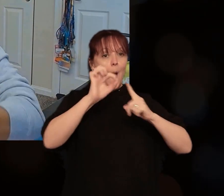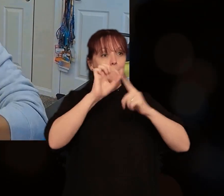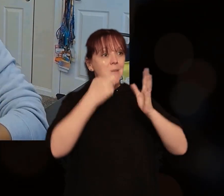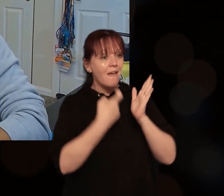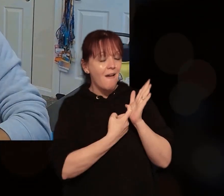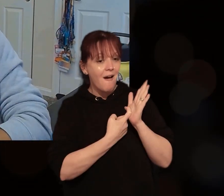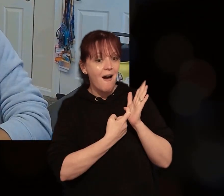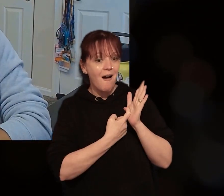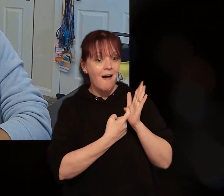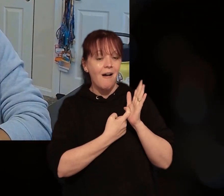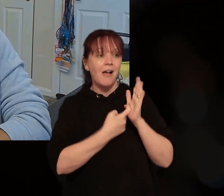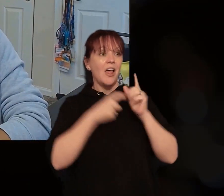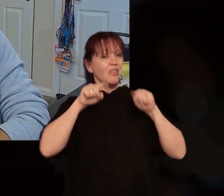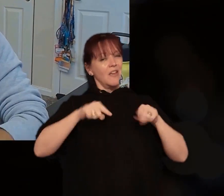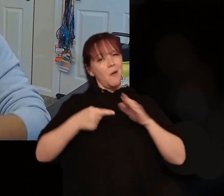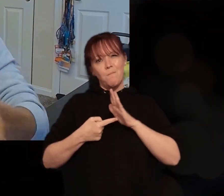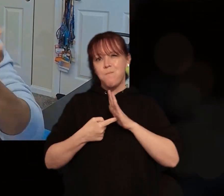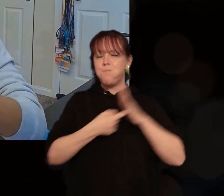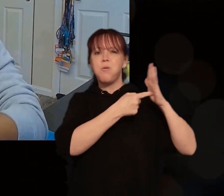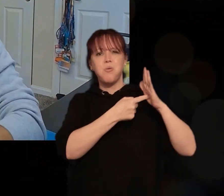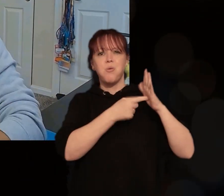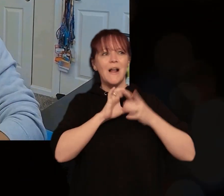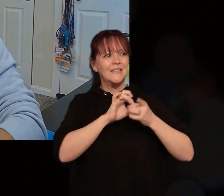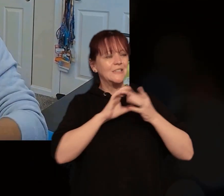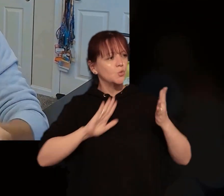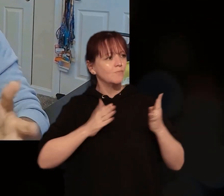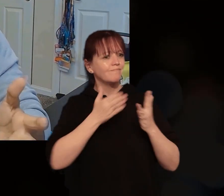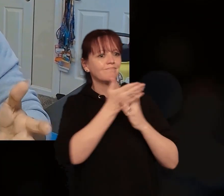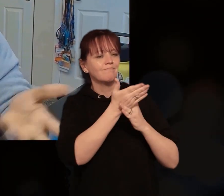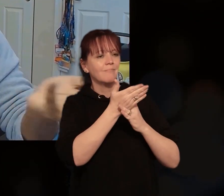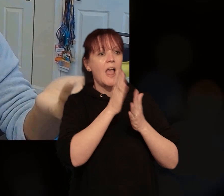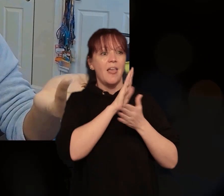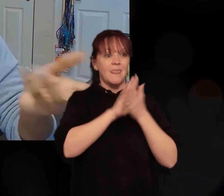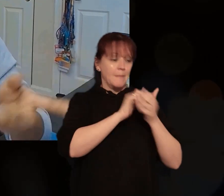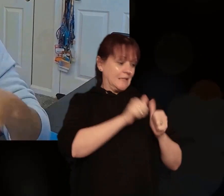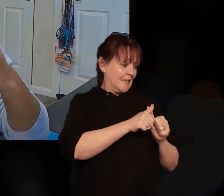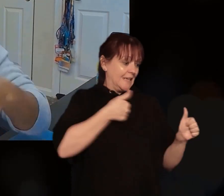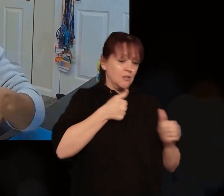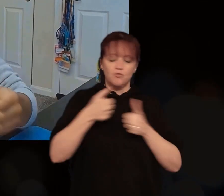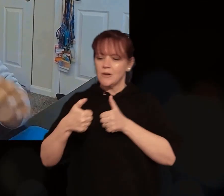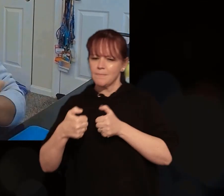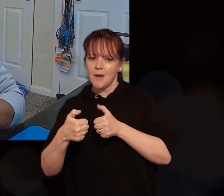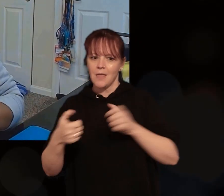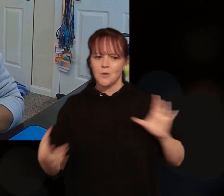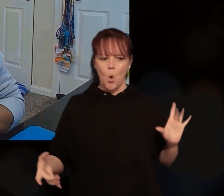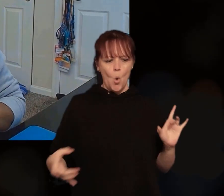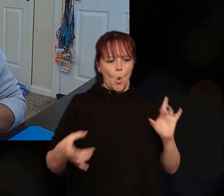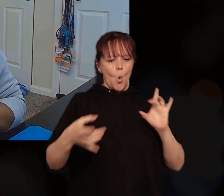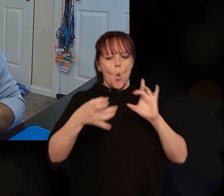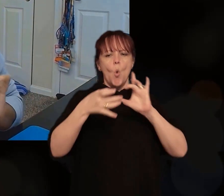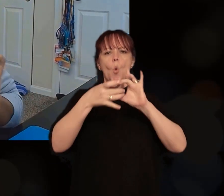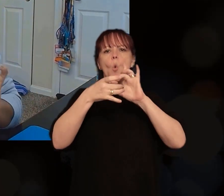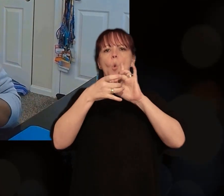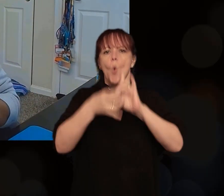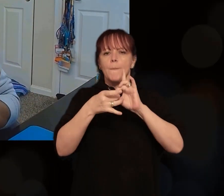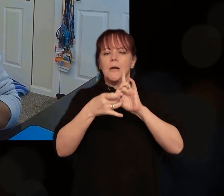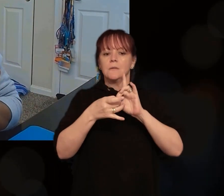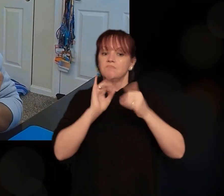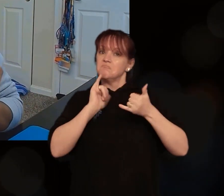these are all cornerstones of accessibility, the touchpoints between the industry and the players. These moments can often be the first contact